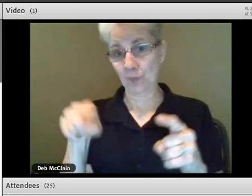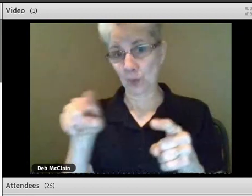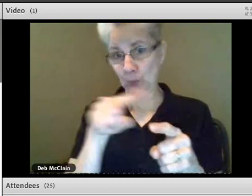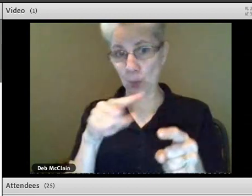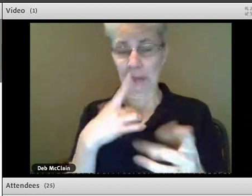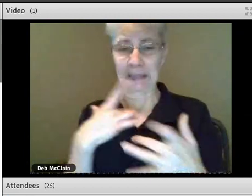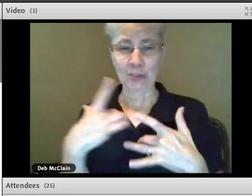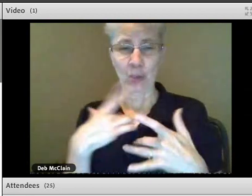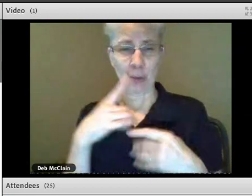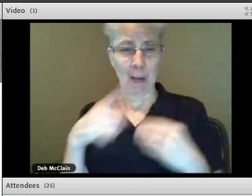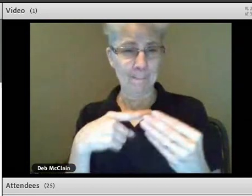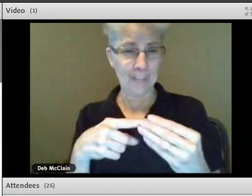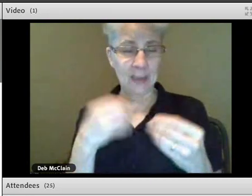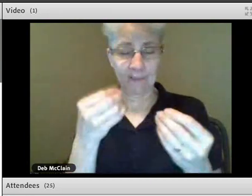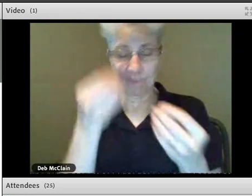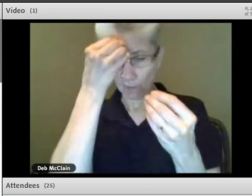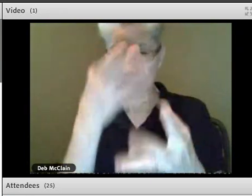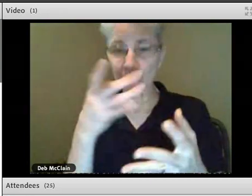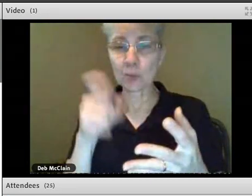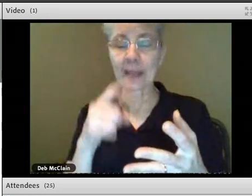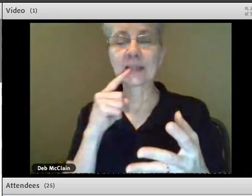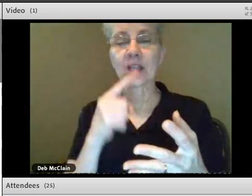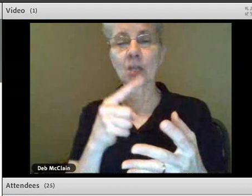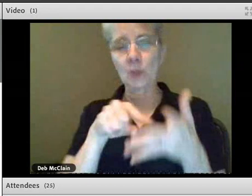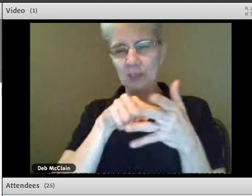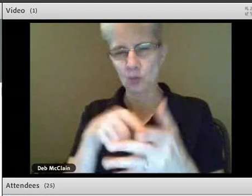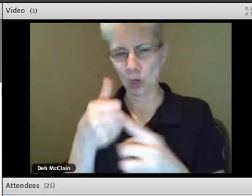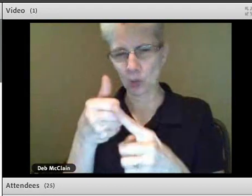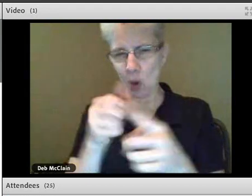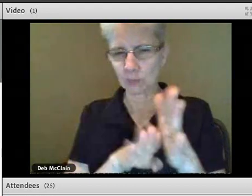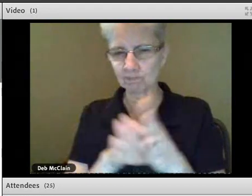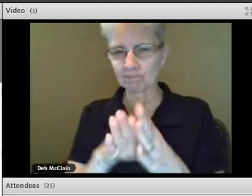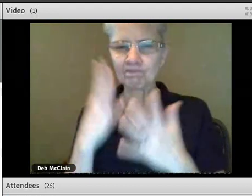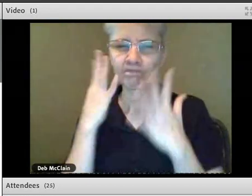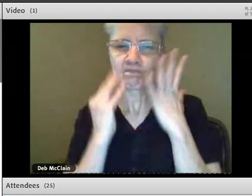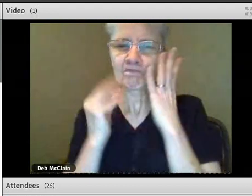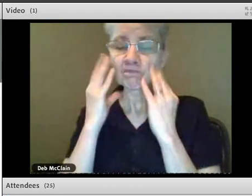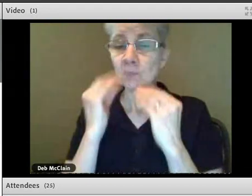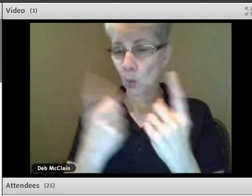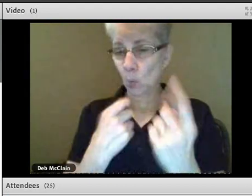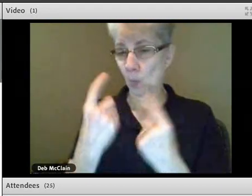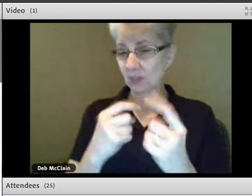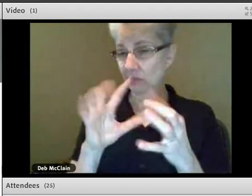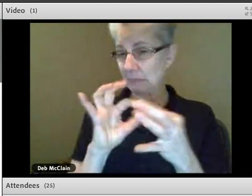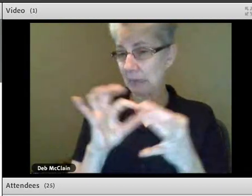or at least give you the information you need so you can kind of dive in on your own. Are there any questions, comments, or concerns?